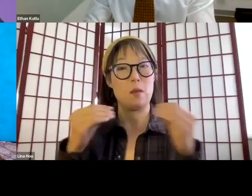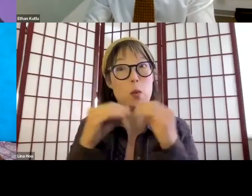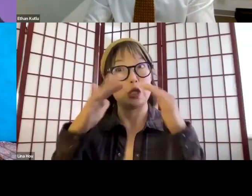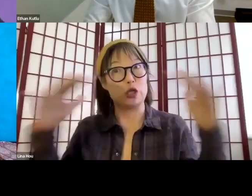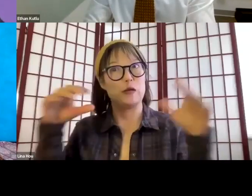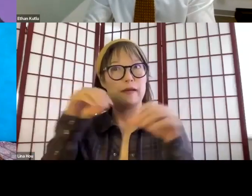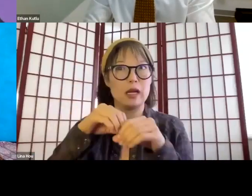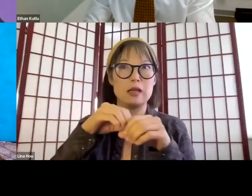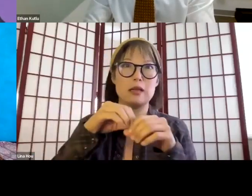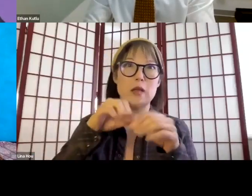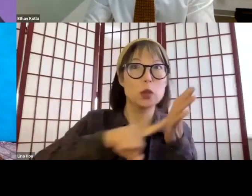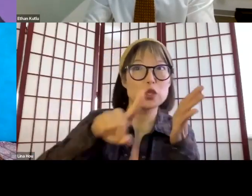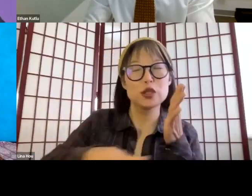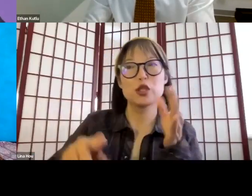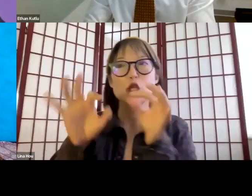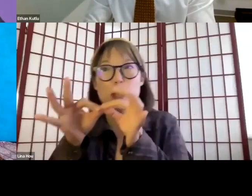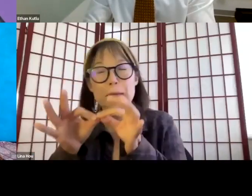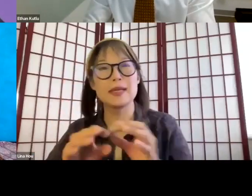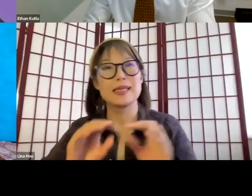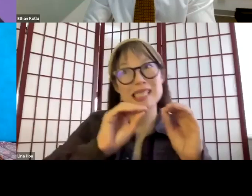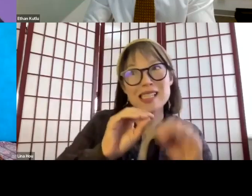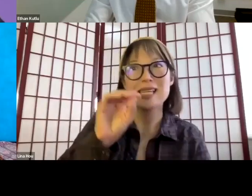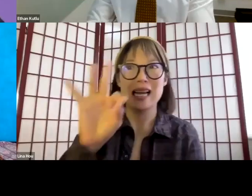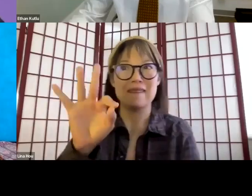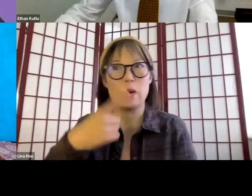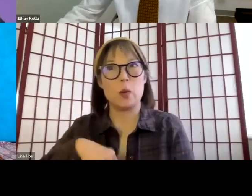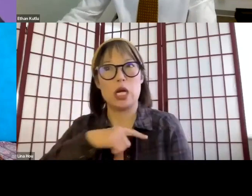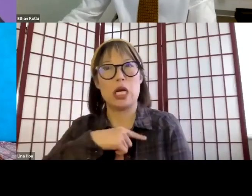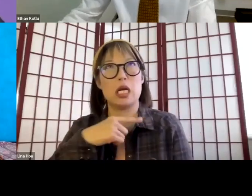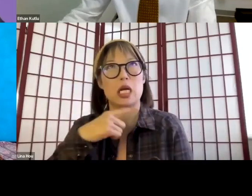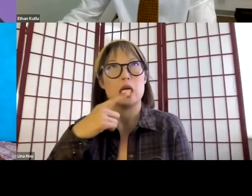And we could also have more diversity in our research, in our interpreting, in our teaching,